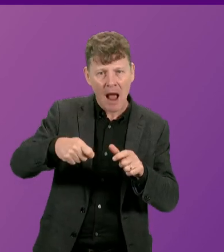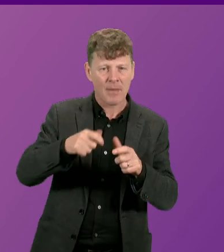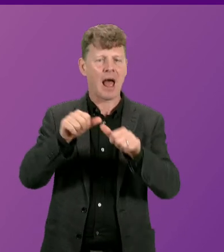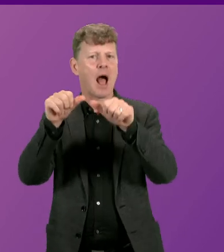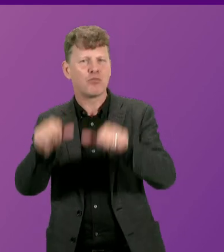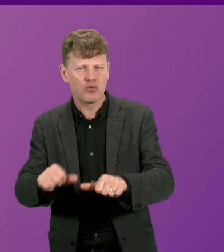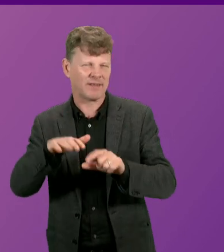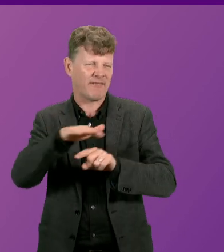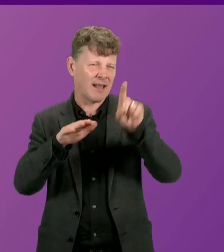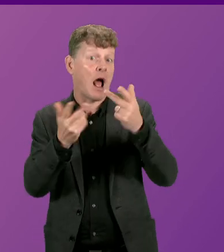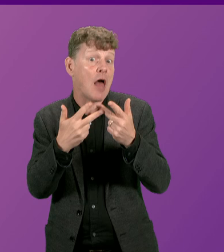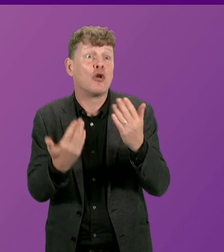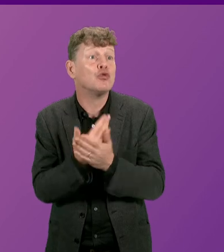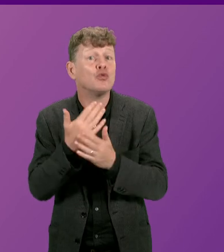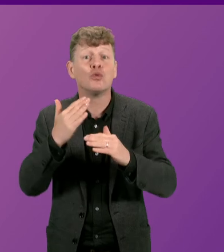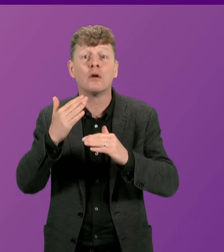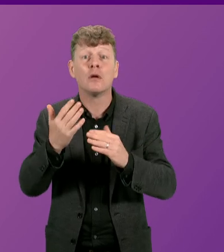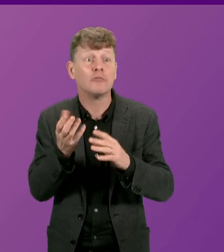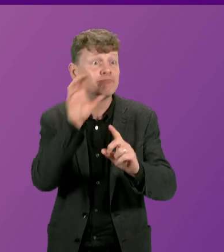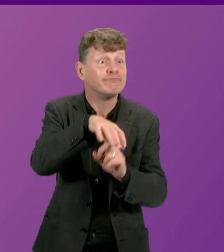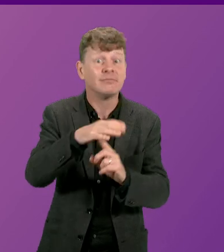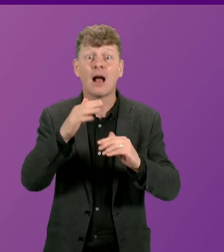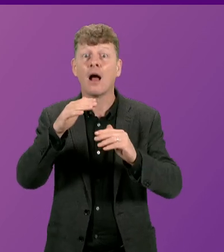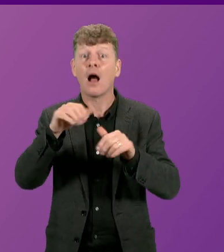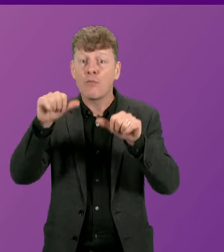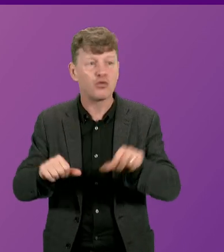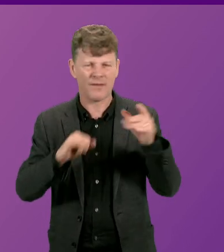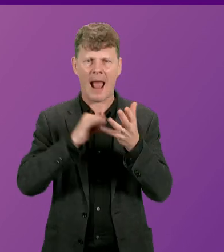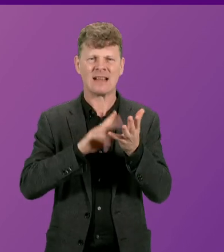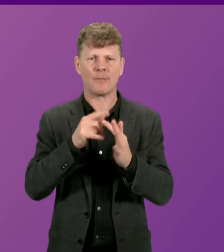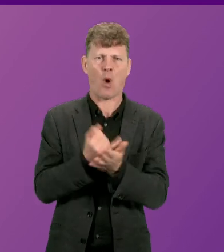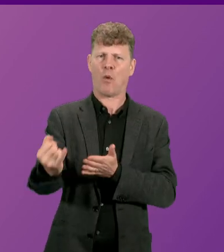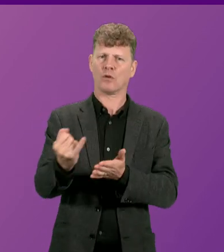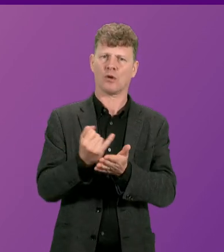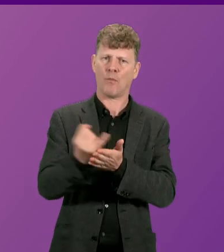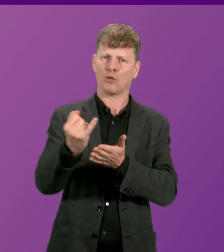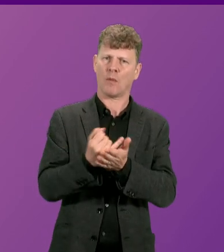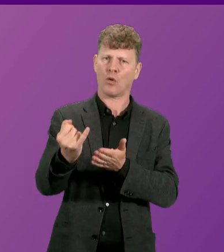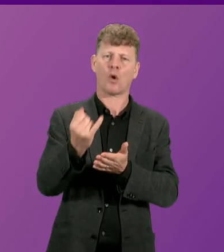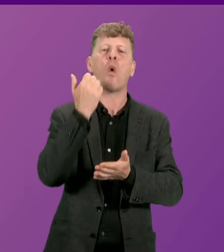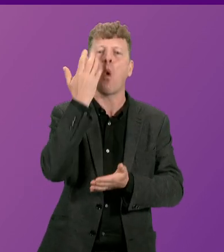development is approved—the SNP opposed it. The SNP opposes new oil and gas developments.